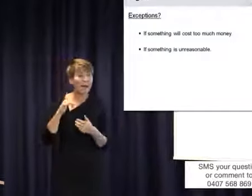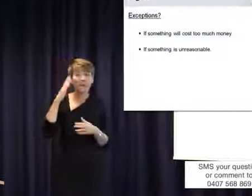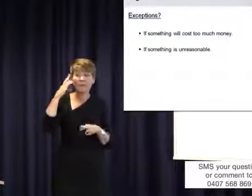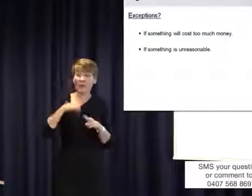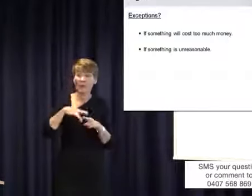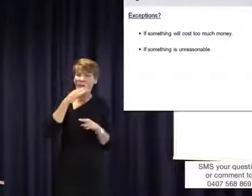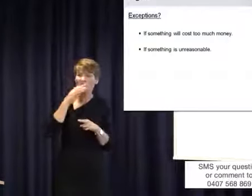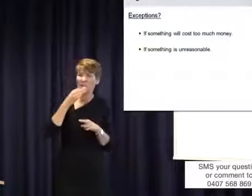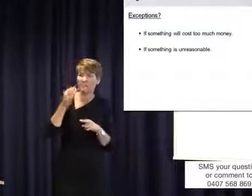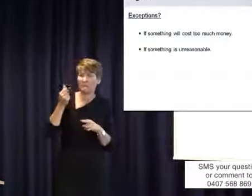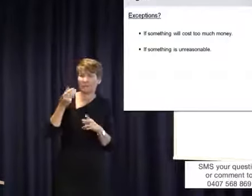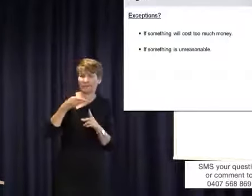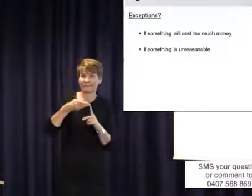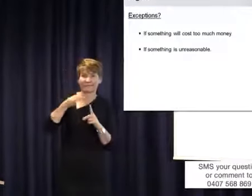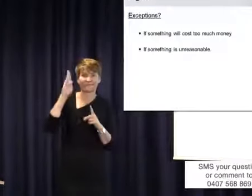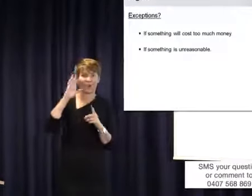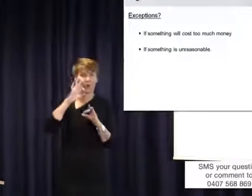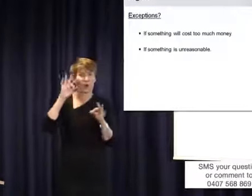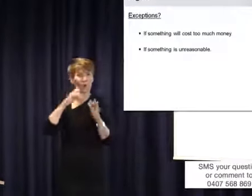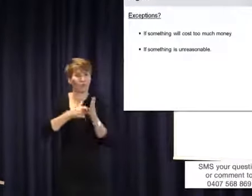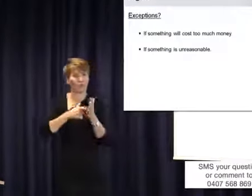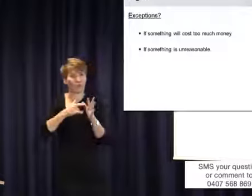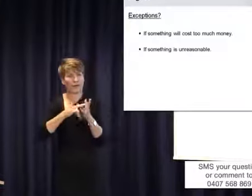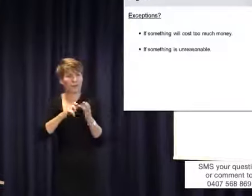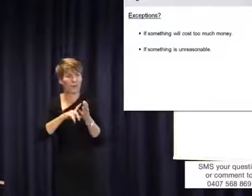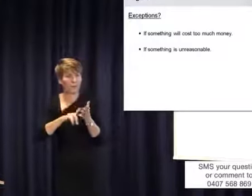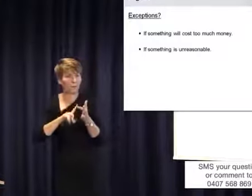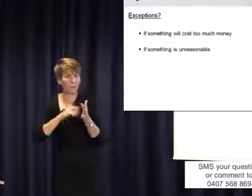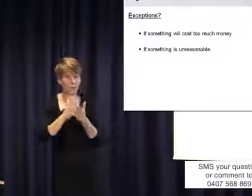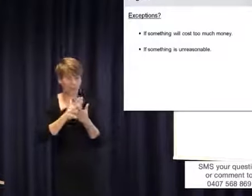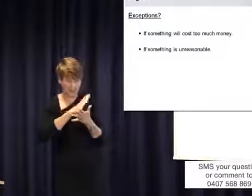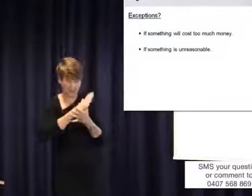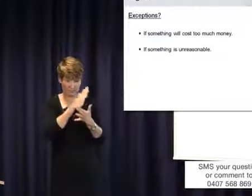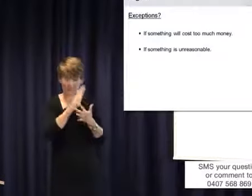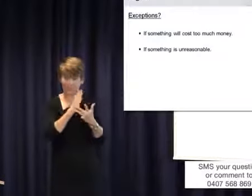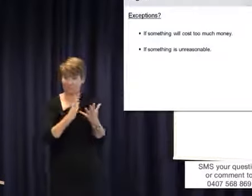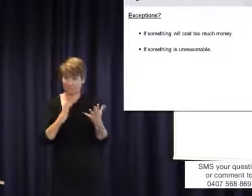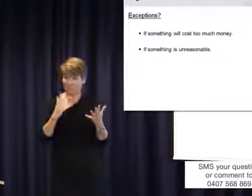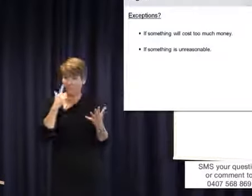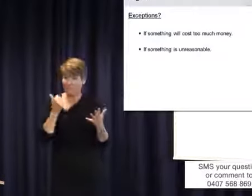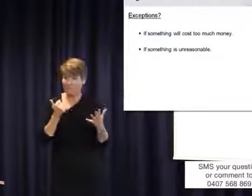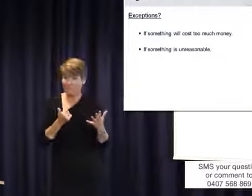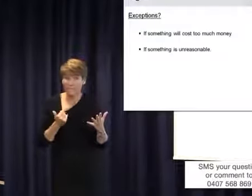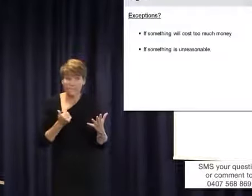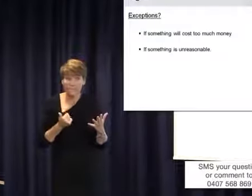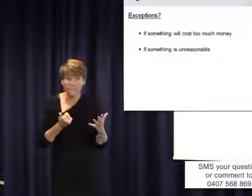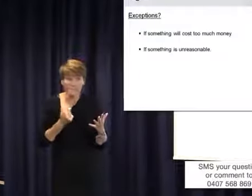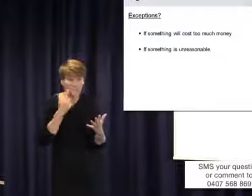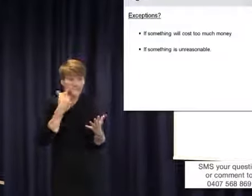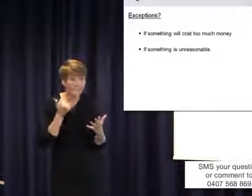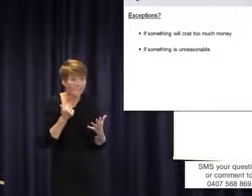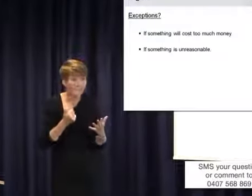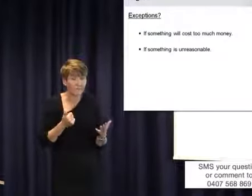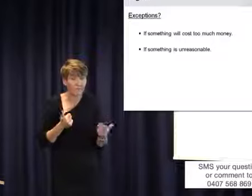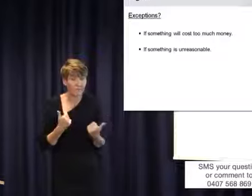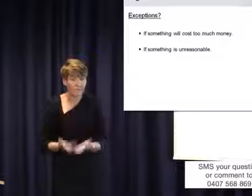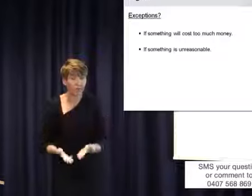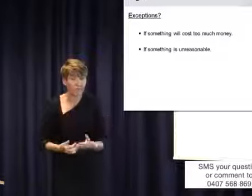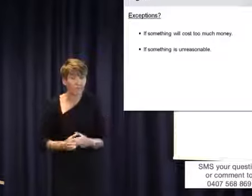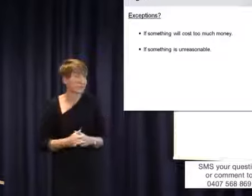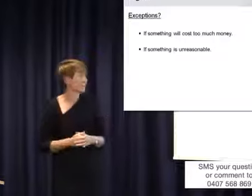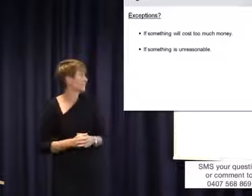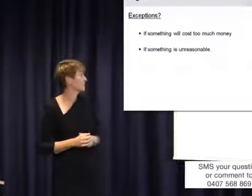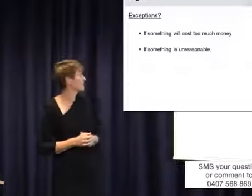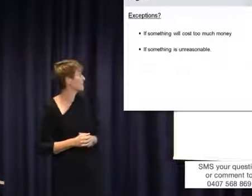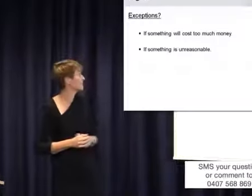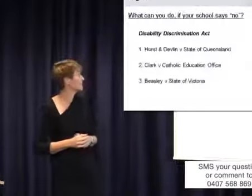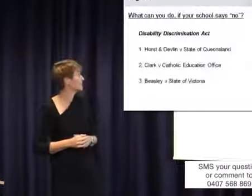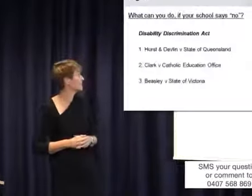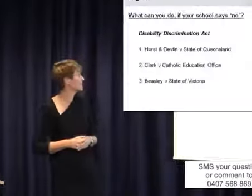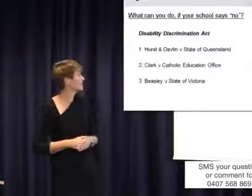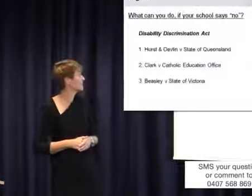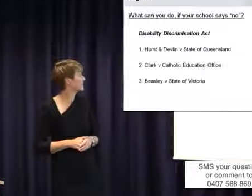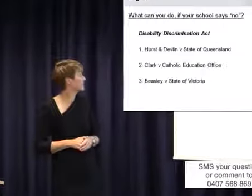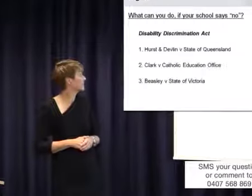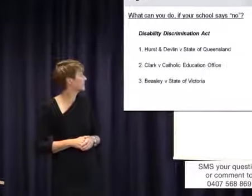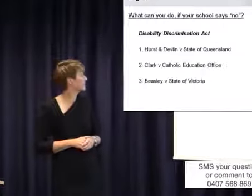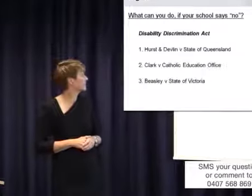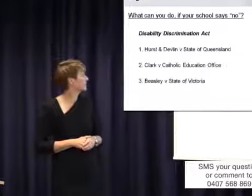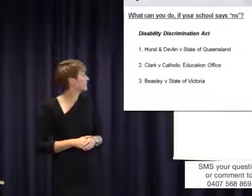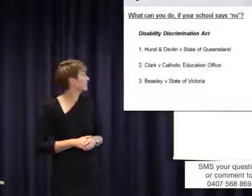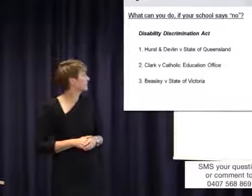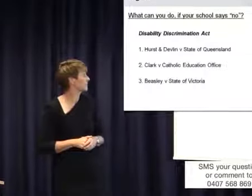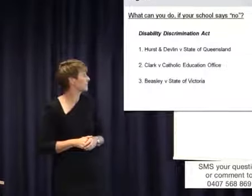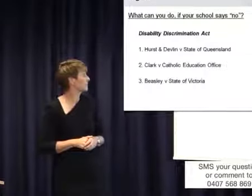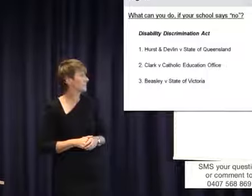the examples that I've given so far would not be on that unreasonable list. So I just